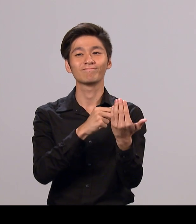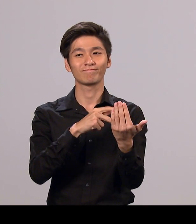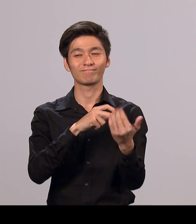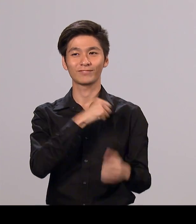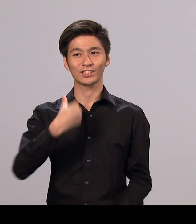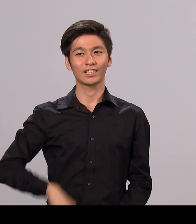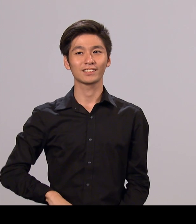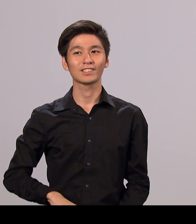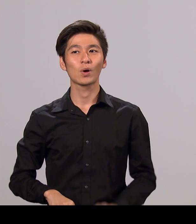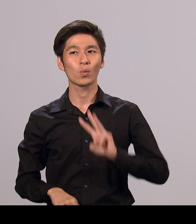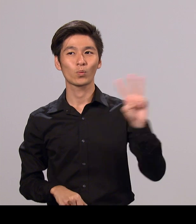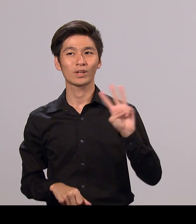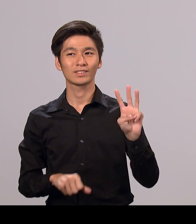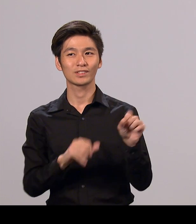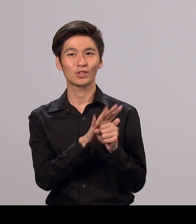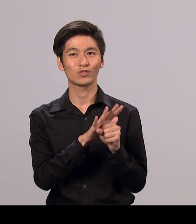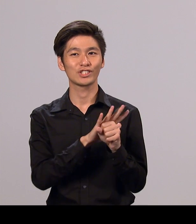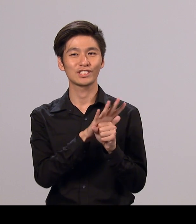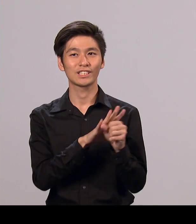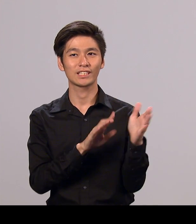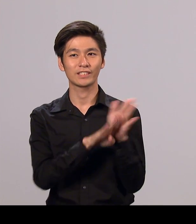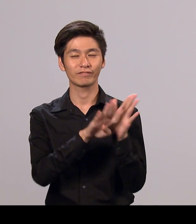We engage with many different provinces and cities.